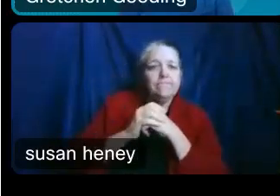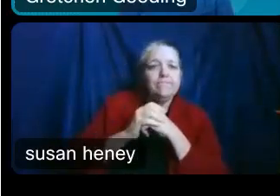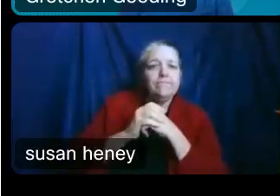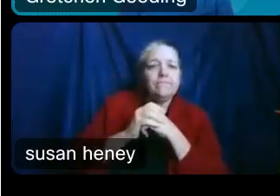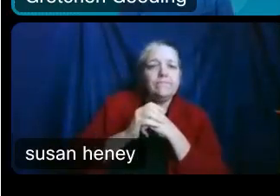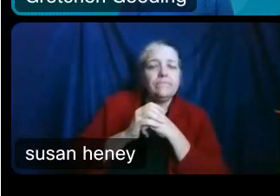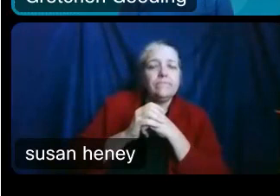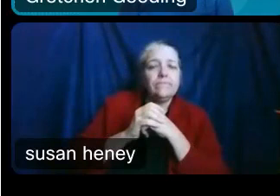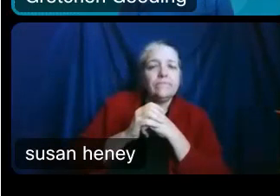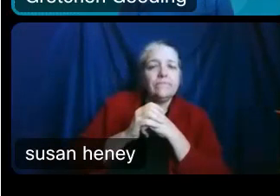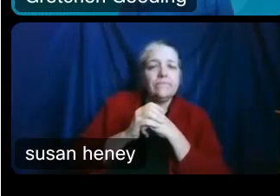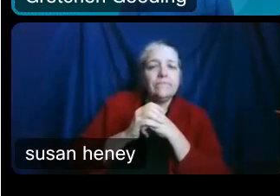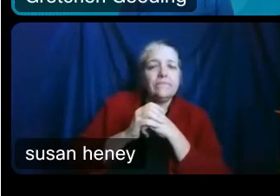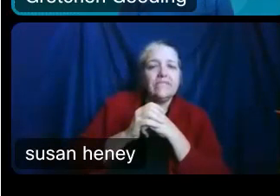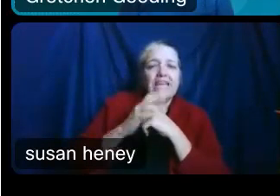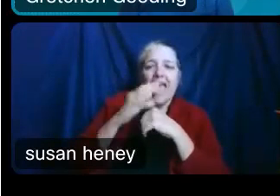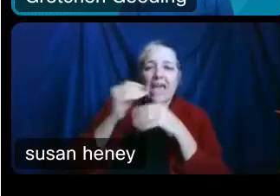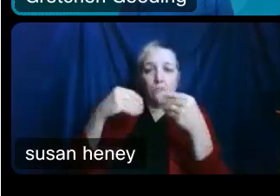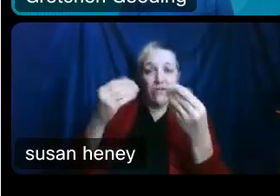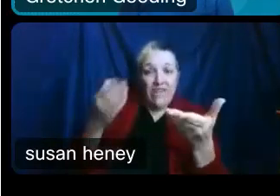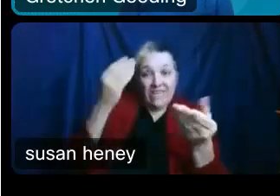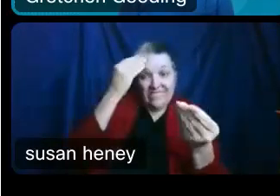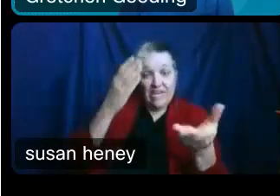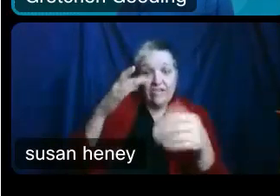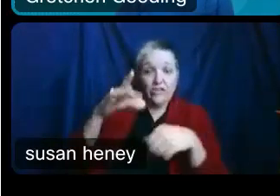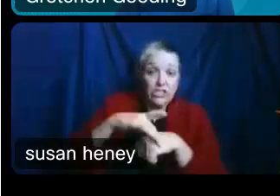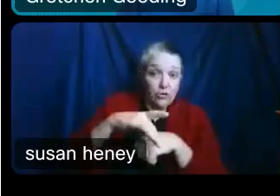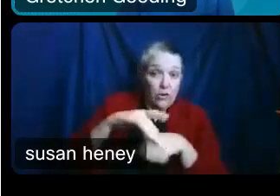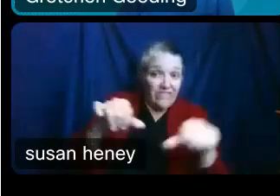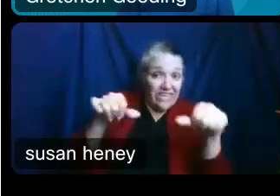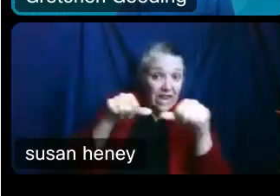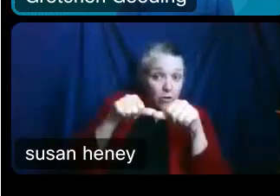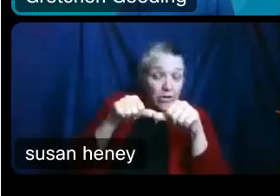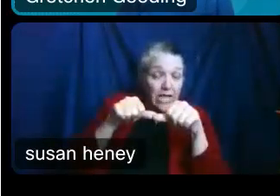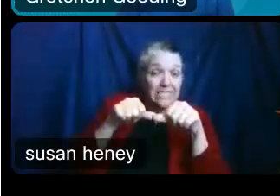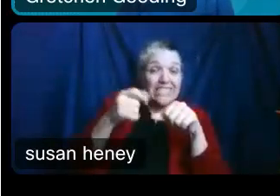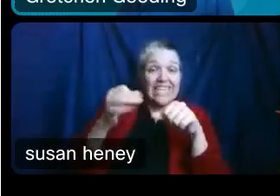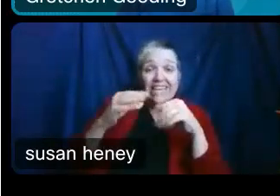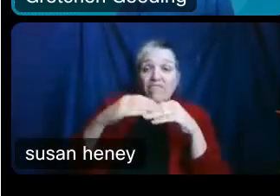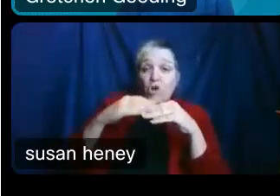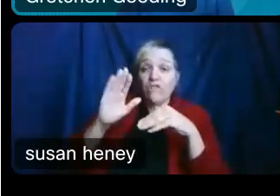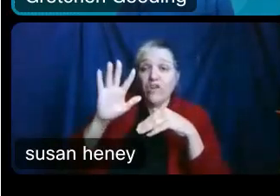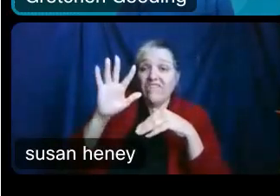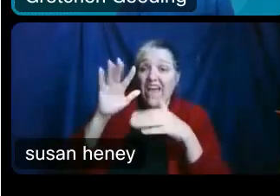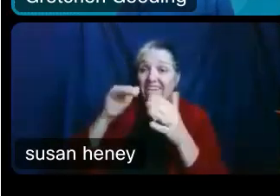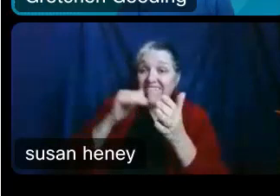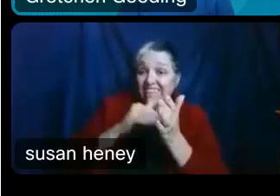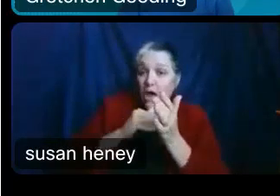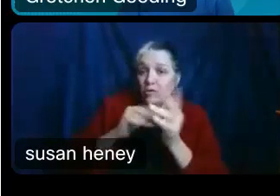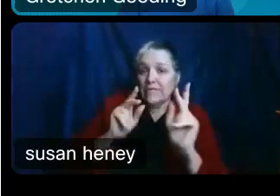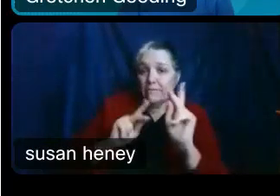QuickFacts provides data for geographic areas with a population of 5,000 or more. My Tribal